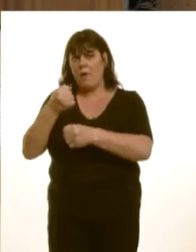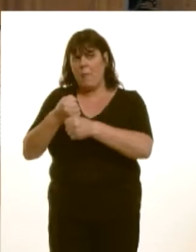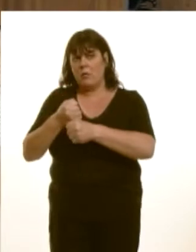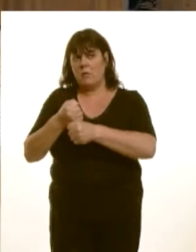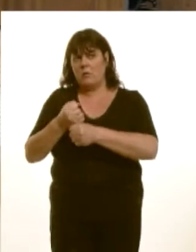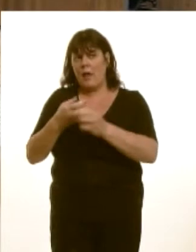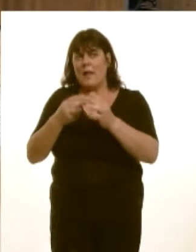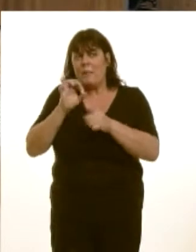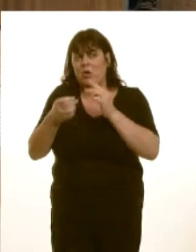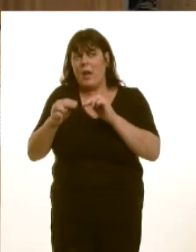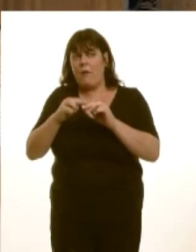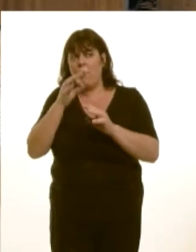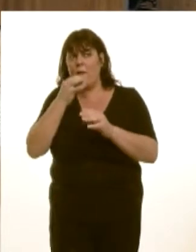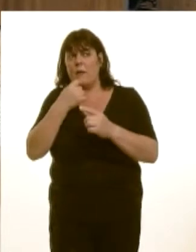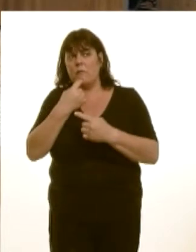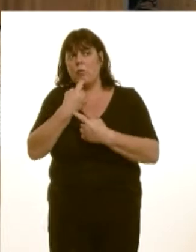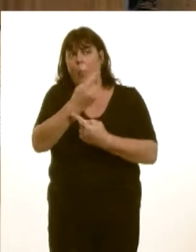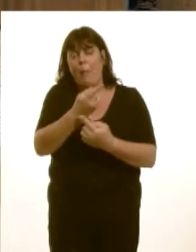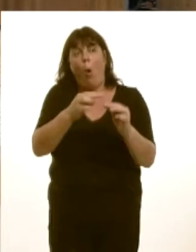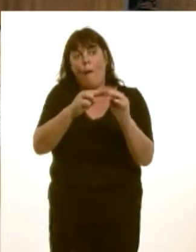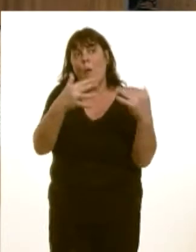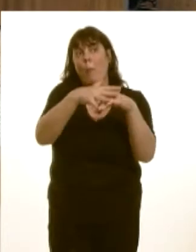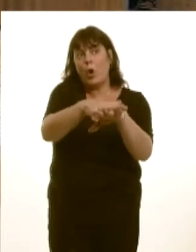Carwyn Jones: The Minister met, I believe, with WLGA leaders last Friday.